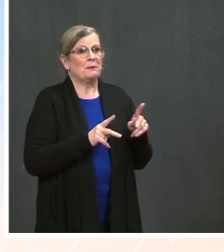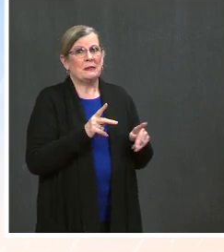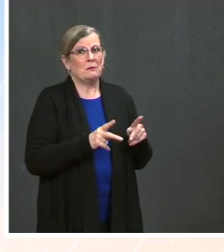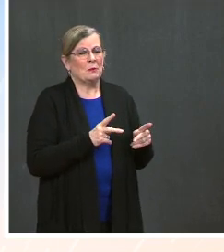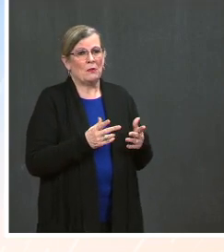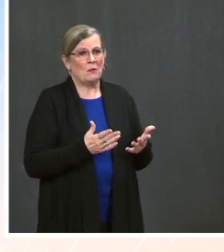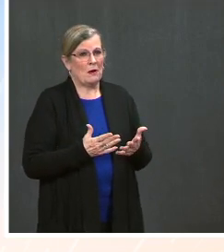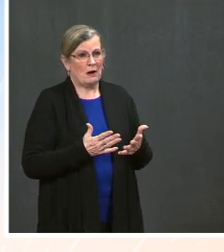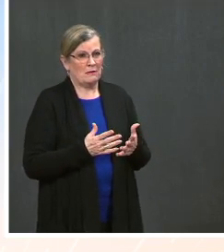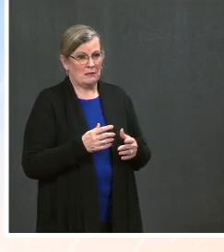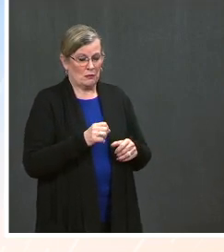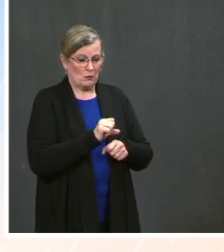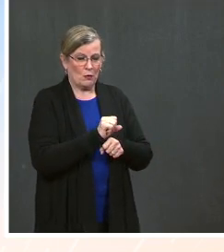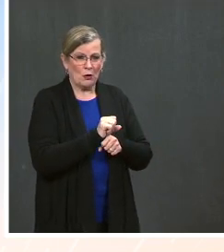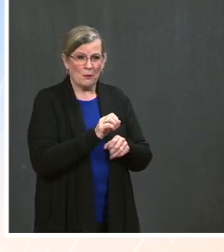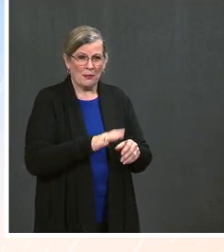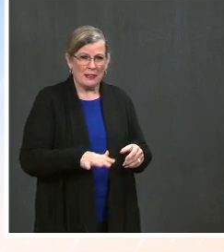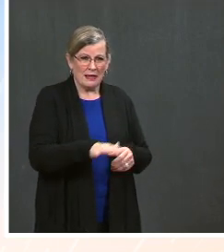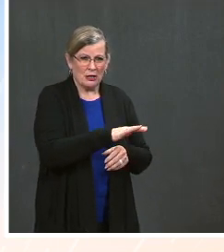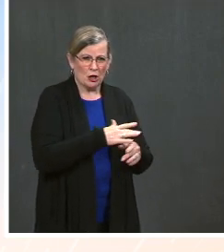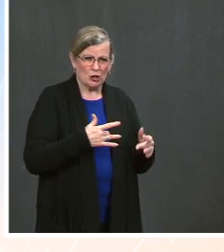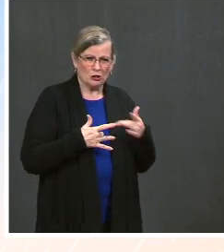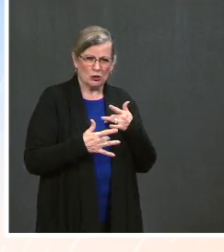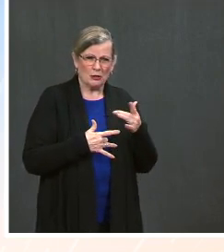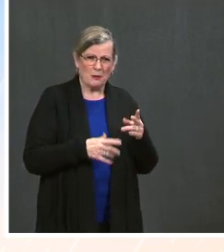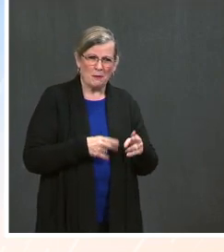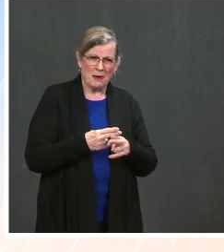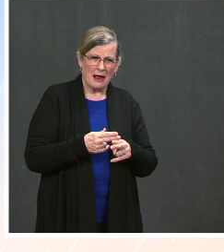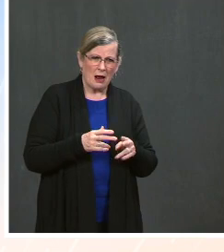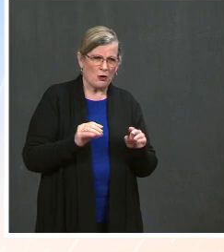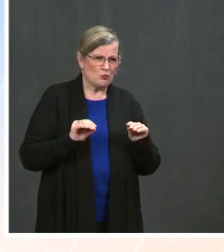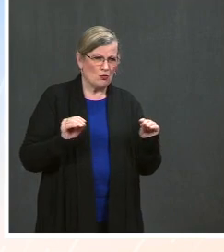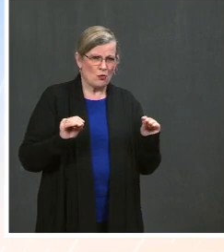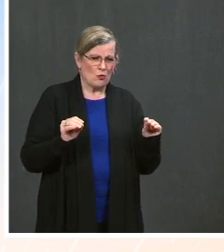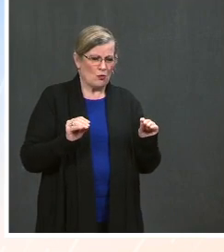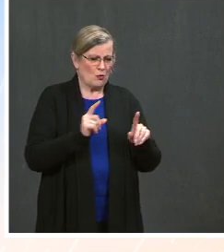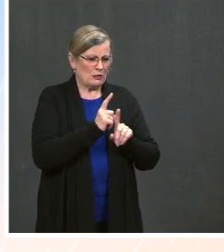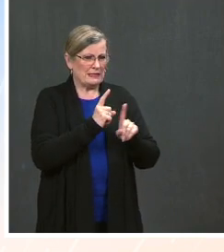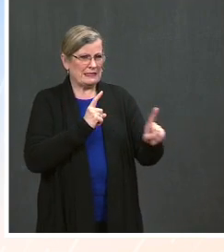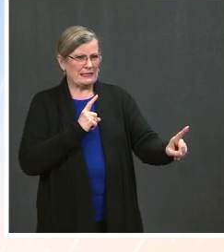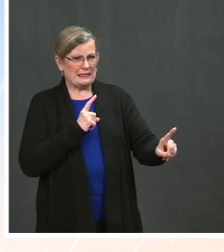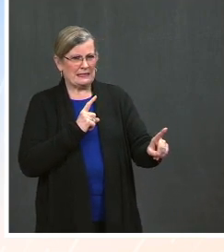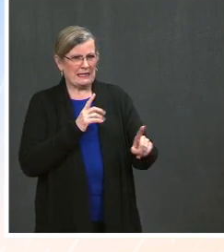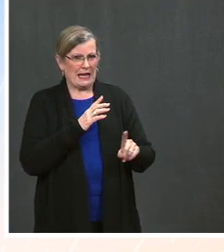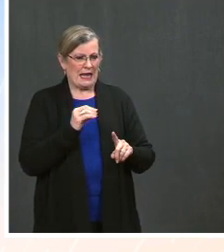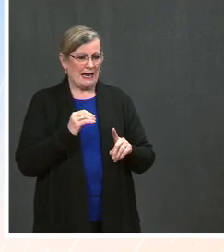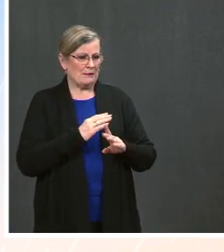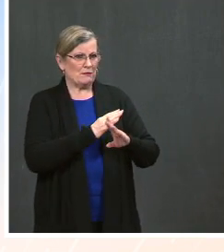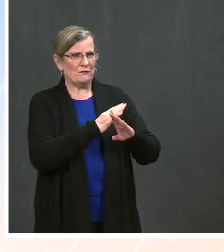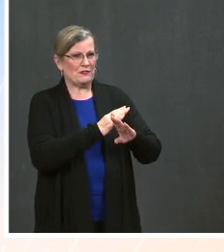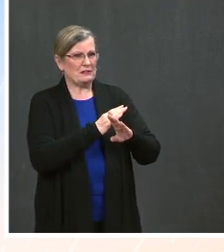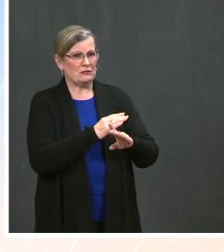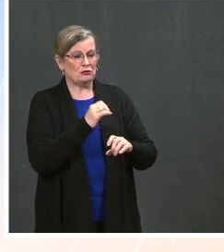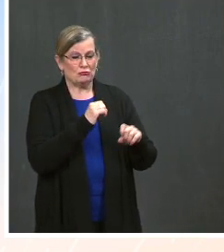Still too many deaths, too much loss of life. And I think that -- I know this -- that the President's plan is a competent plan,